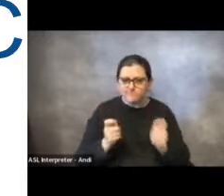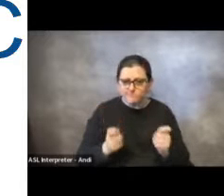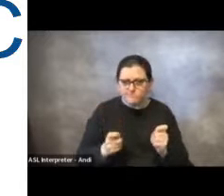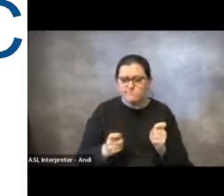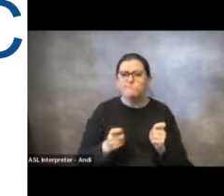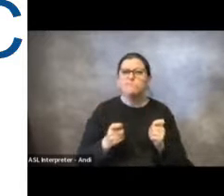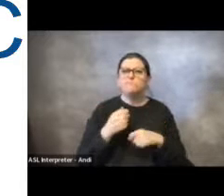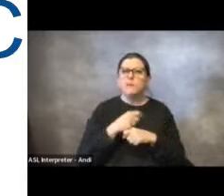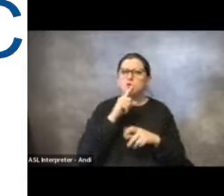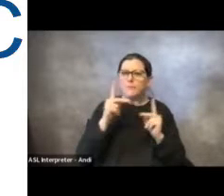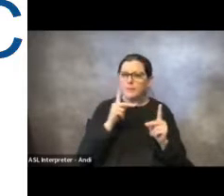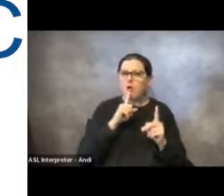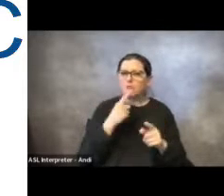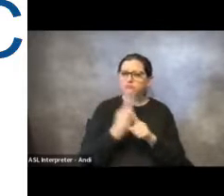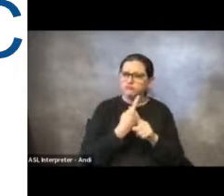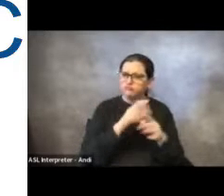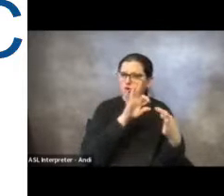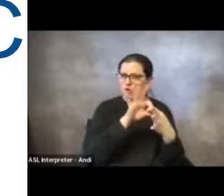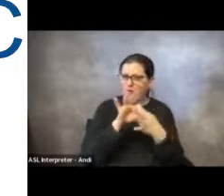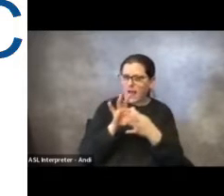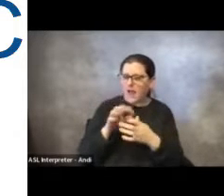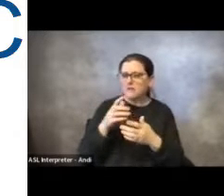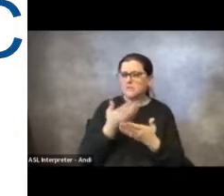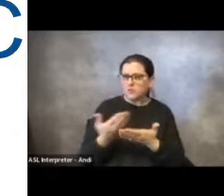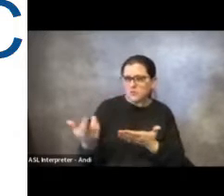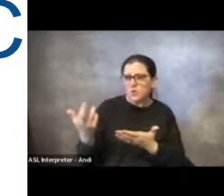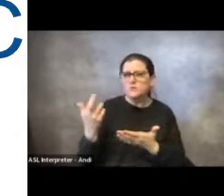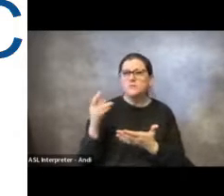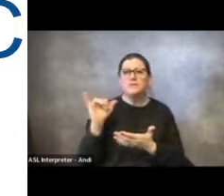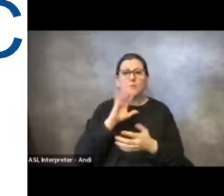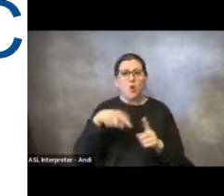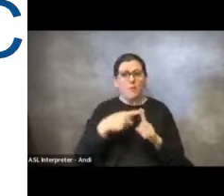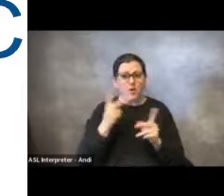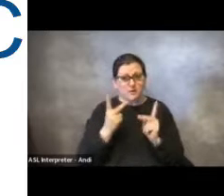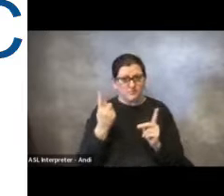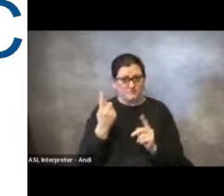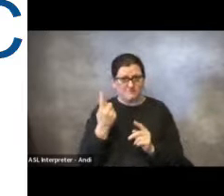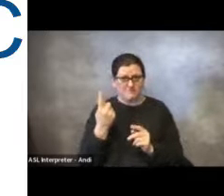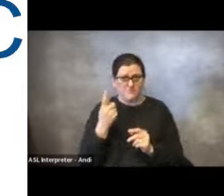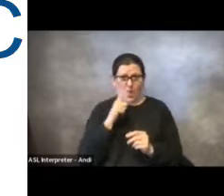folks are getting connected and necessary resources. Well, the same is true if we're talking about an individual living with a brain injury. And as I said,